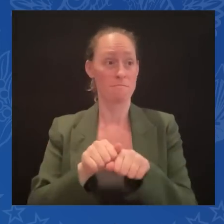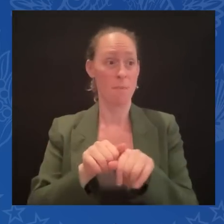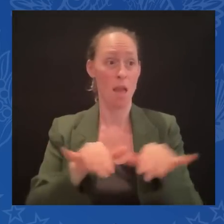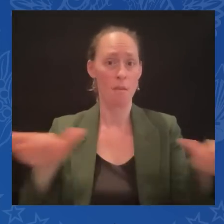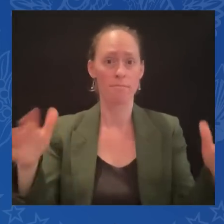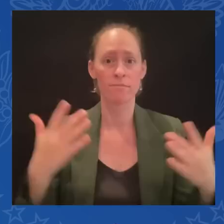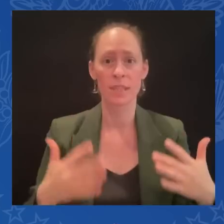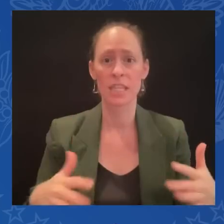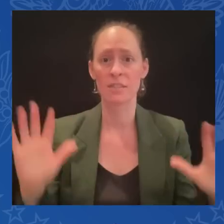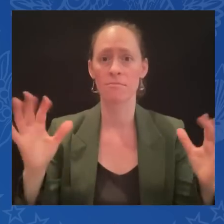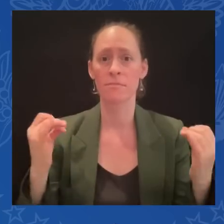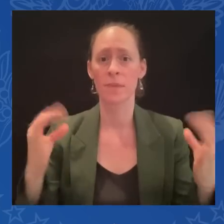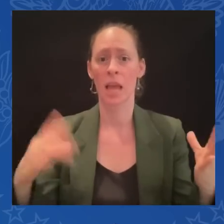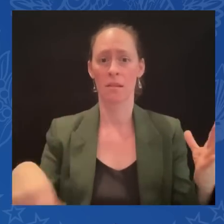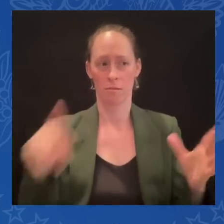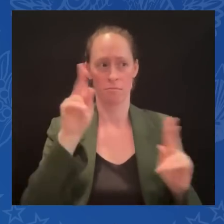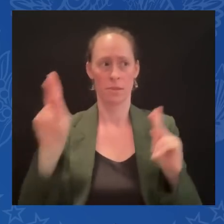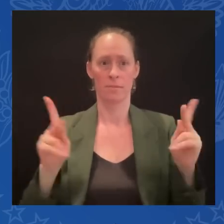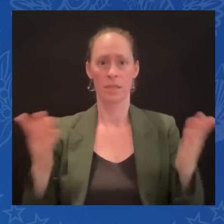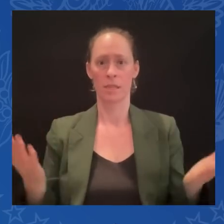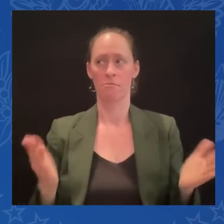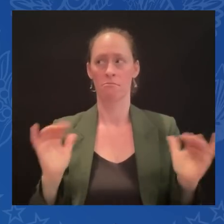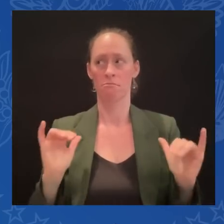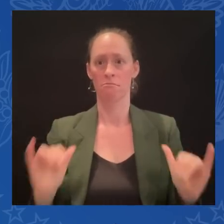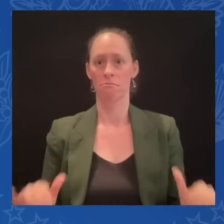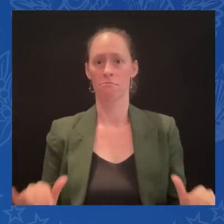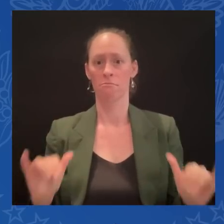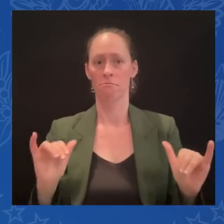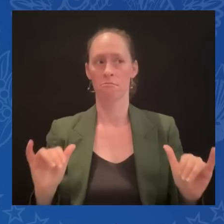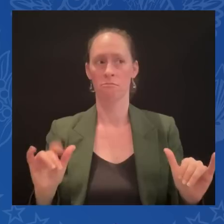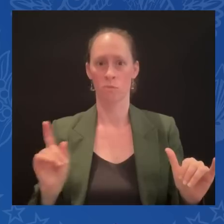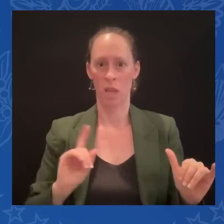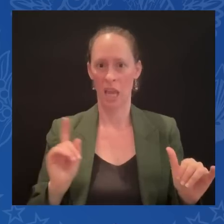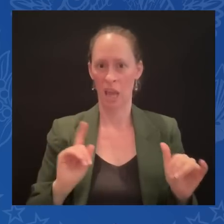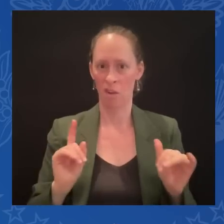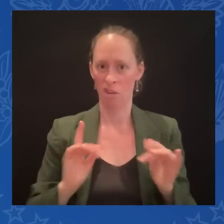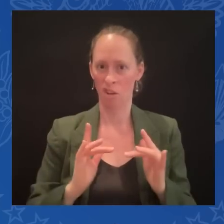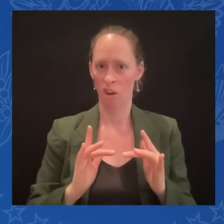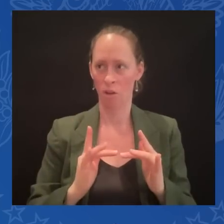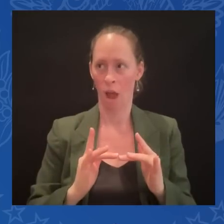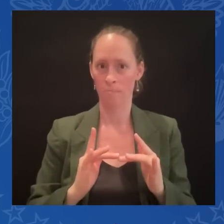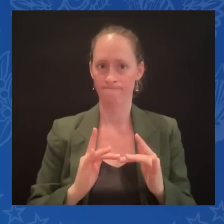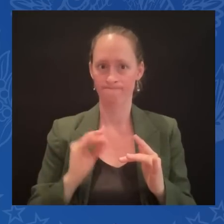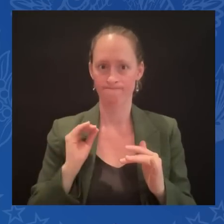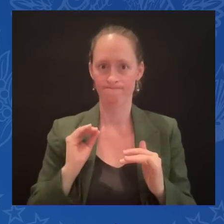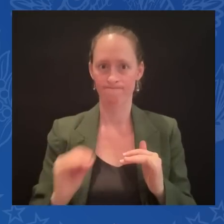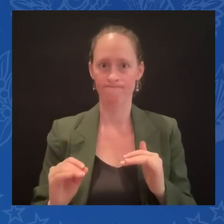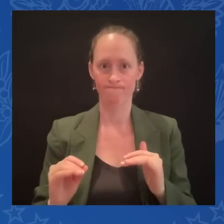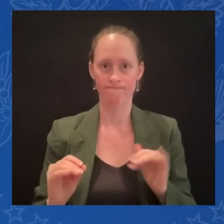Everybody now talks about "We're going to close that digital divide," that divide between those who have a reliable